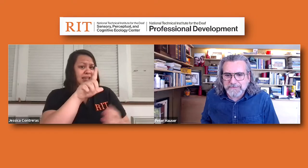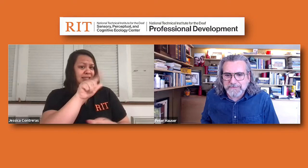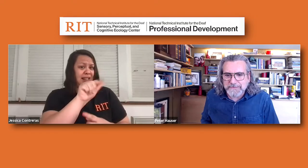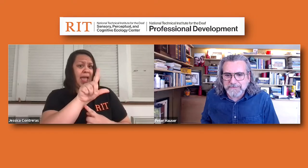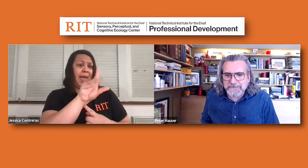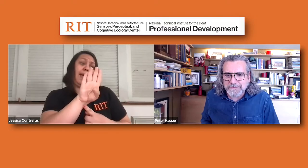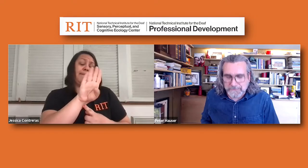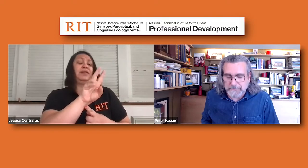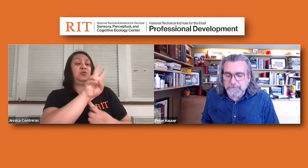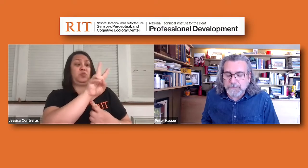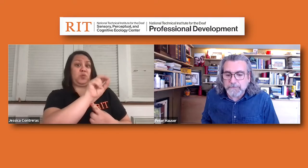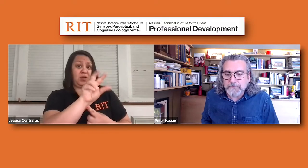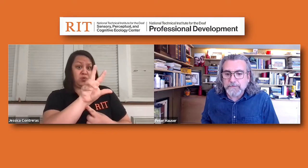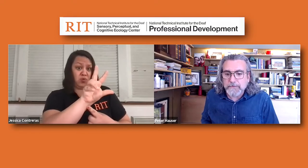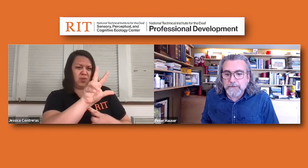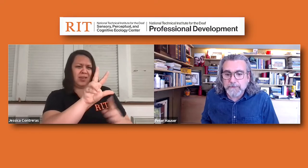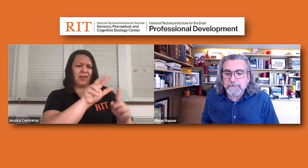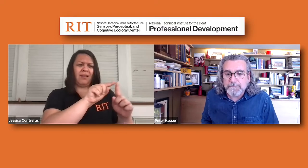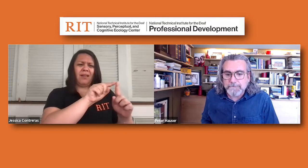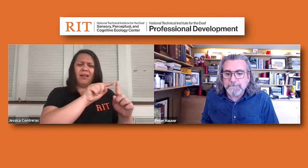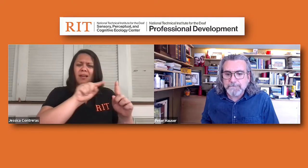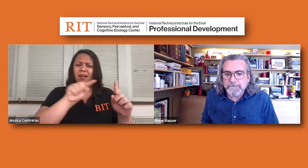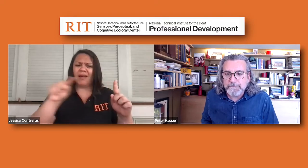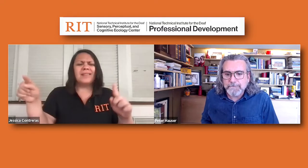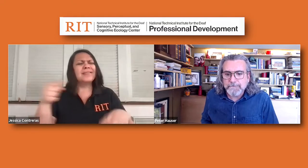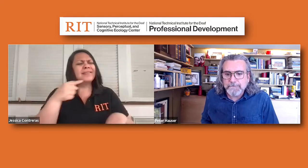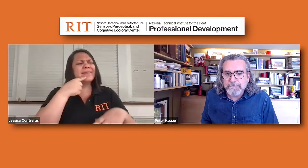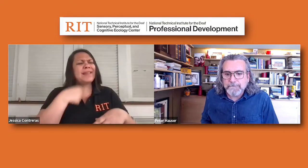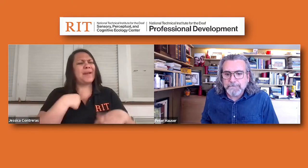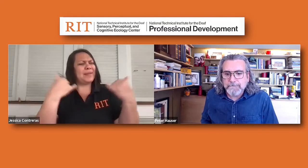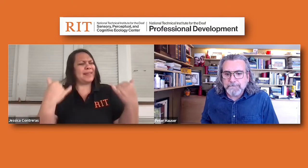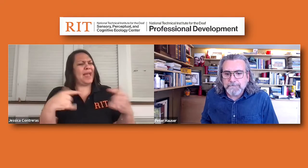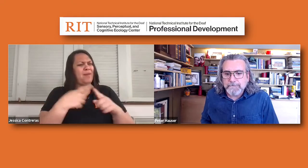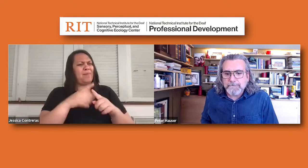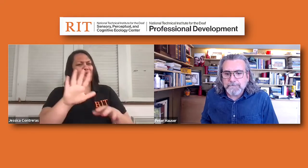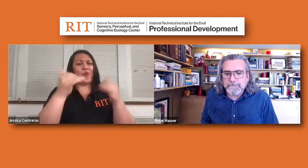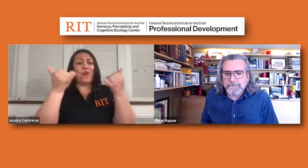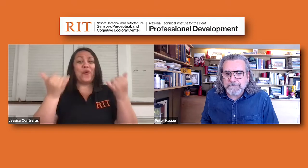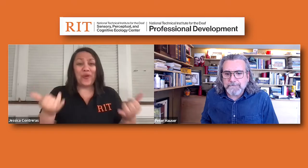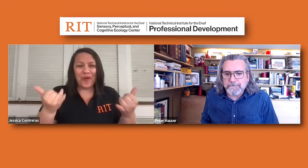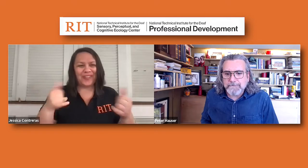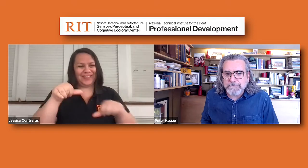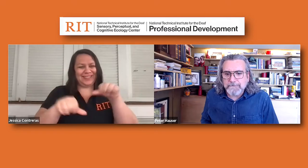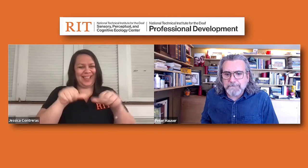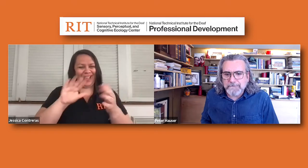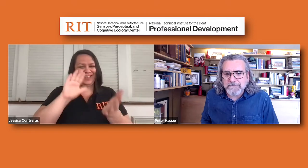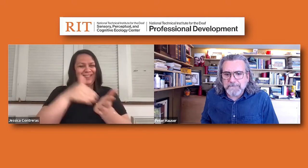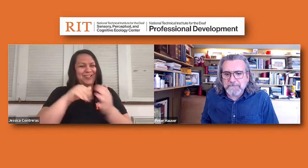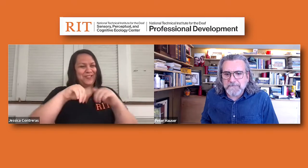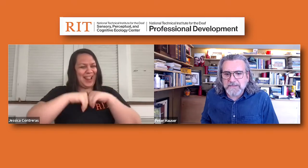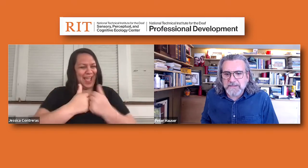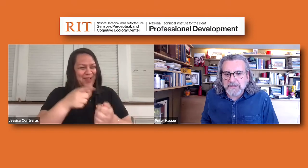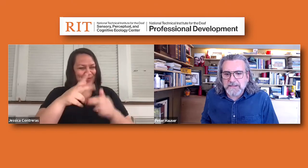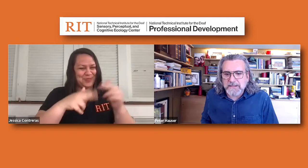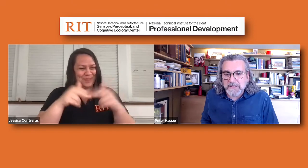the Deaf Studies Lab in 2003. Now, can you tell me about your current research center